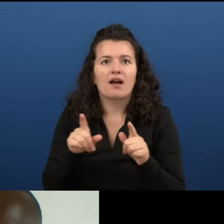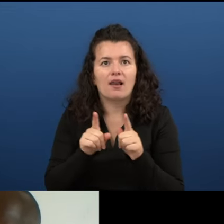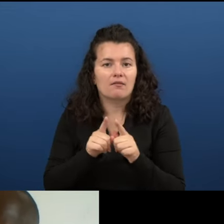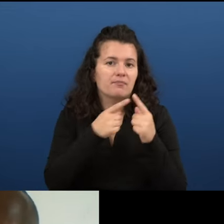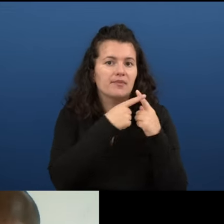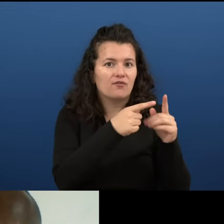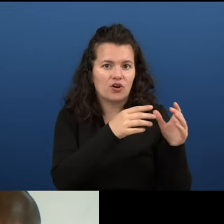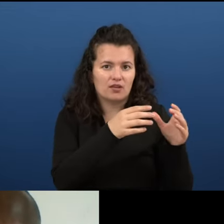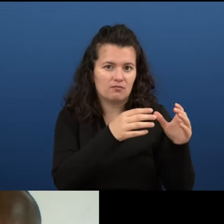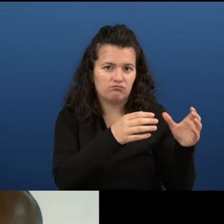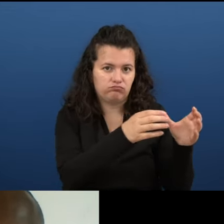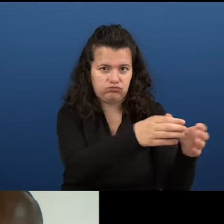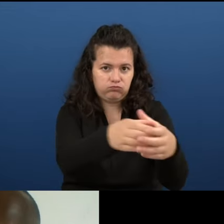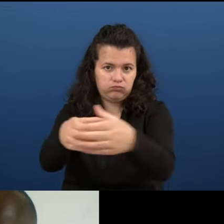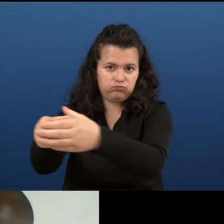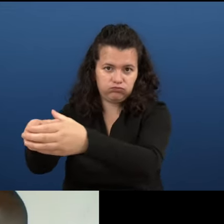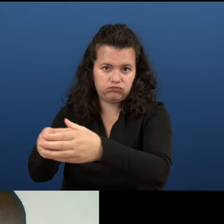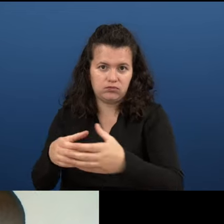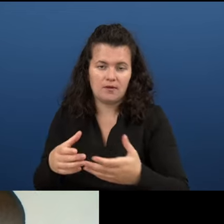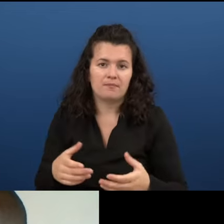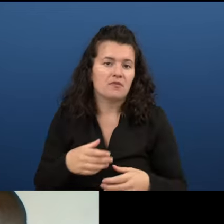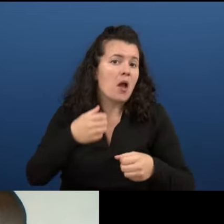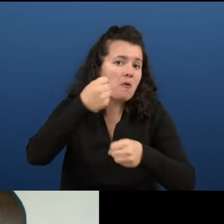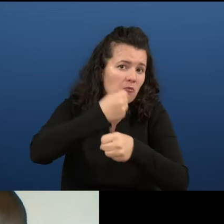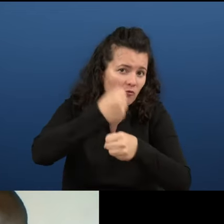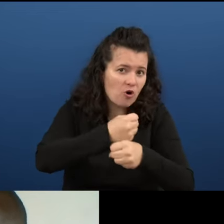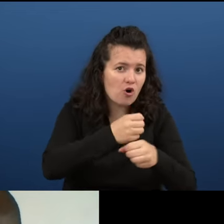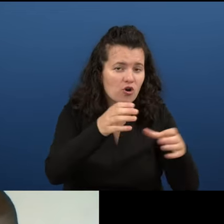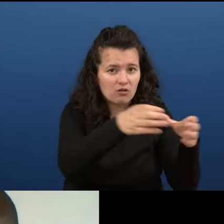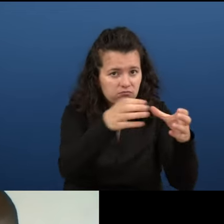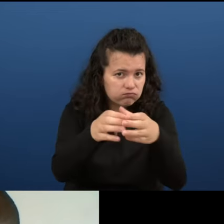to and also the business bodies in the countries in our respective countries to include to